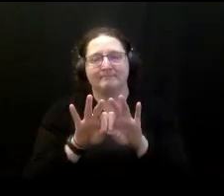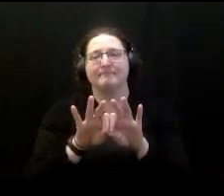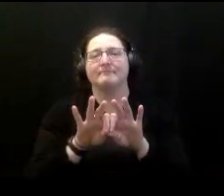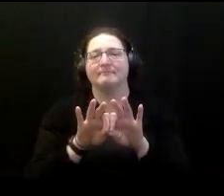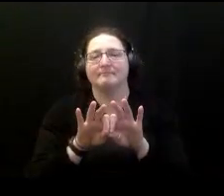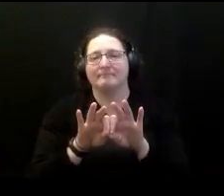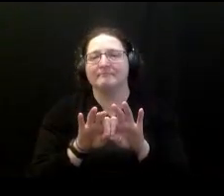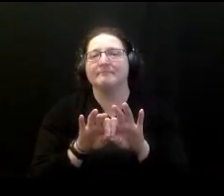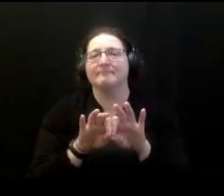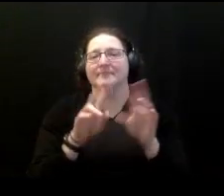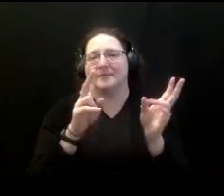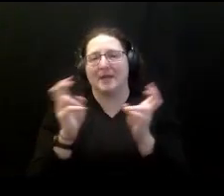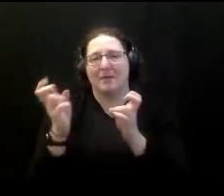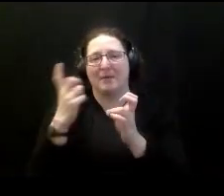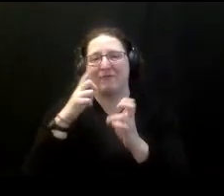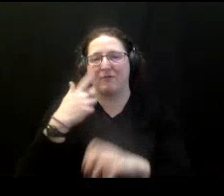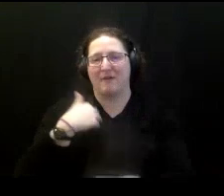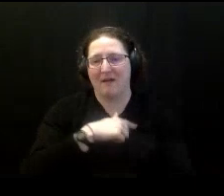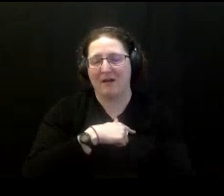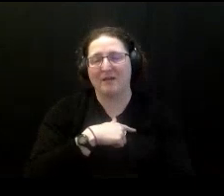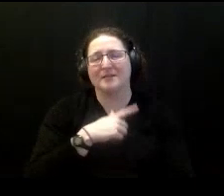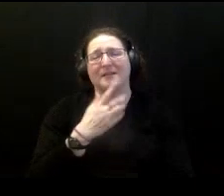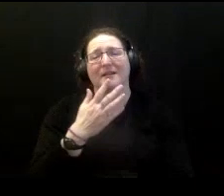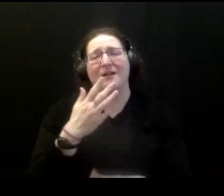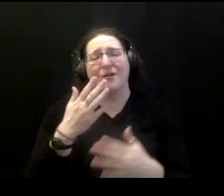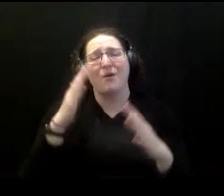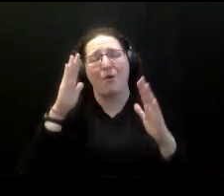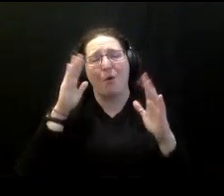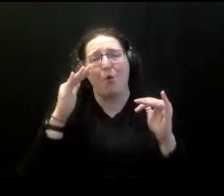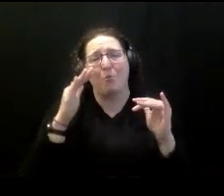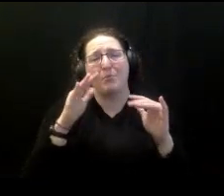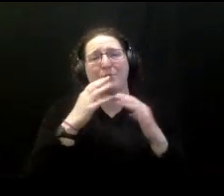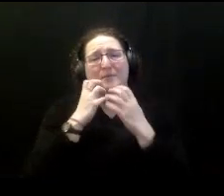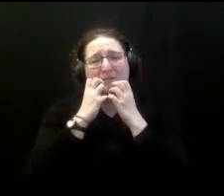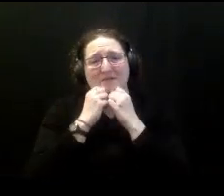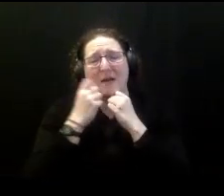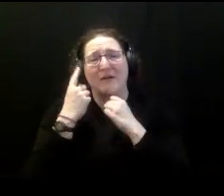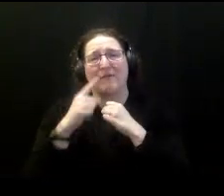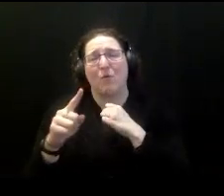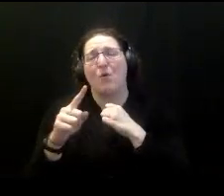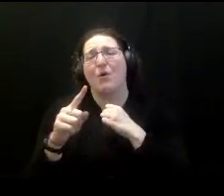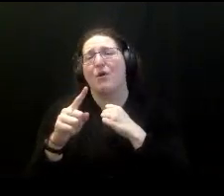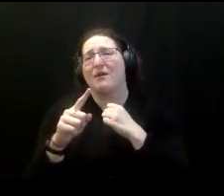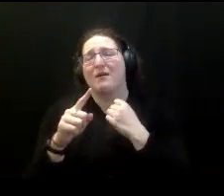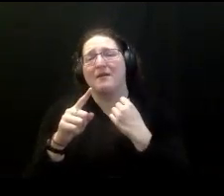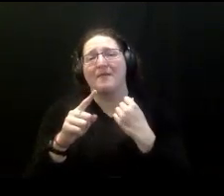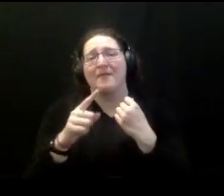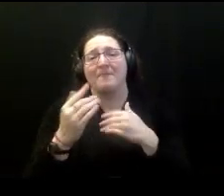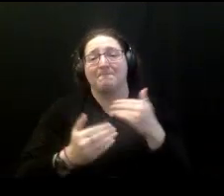one that we hope will be valuable not only in furthering Rhode Island's Public Health